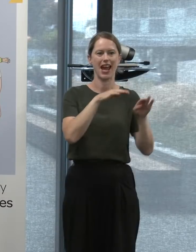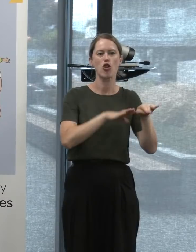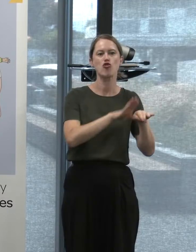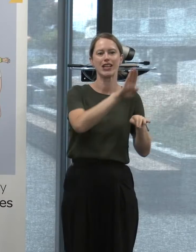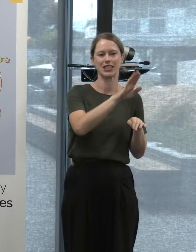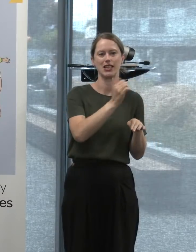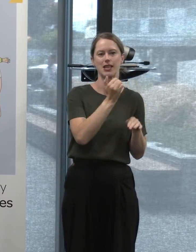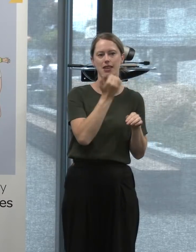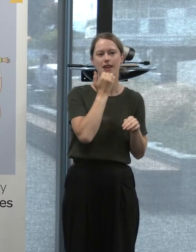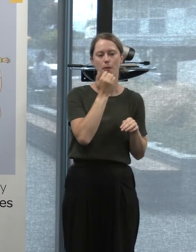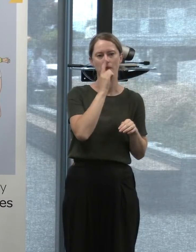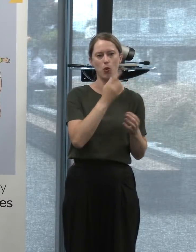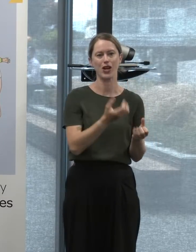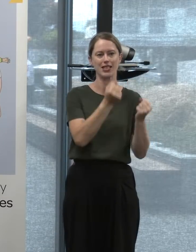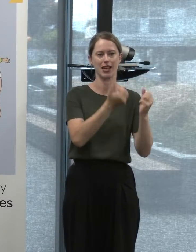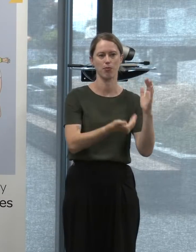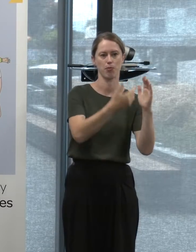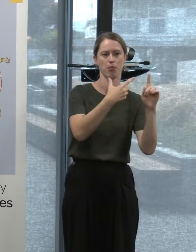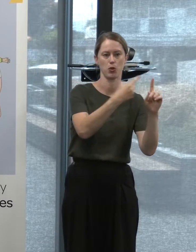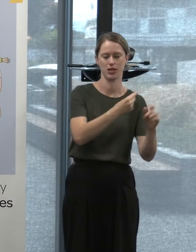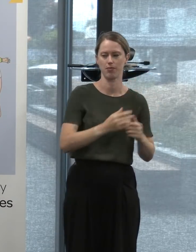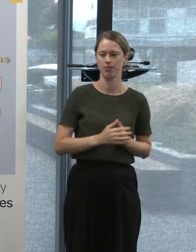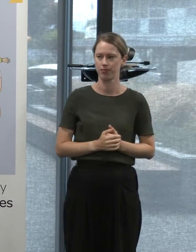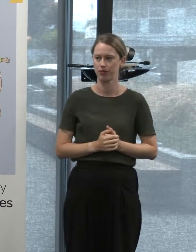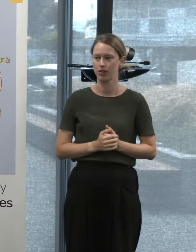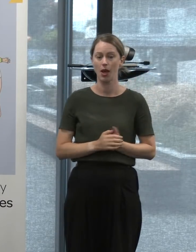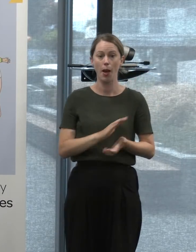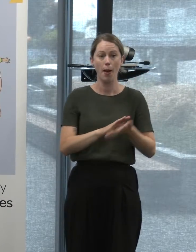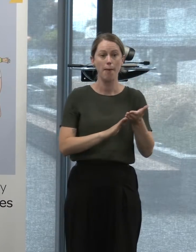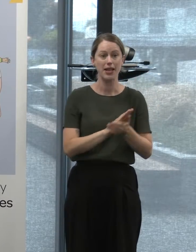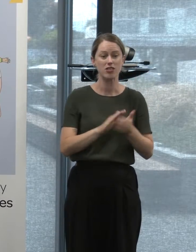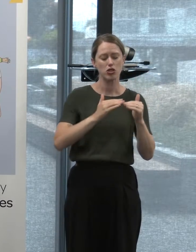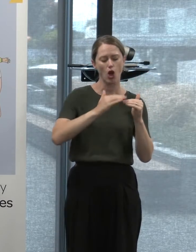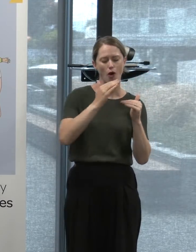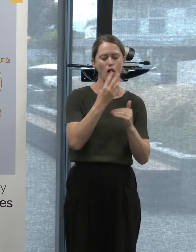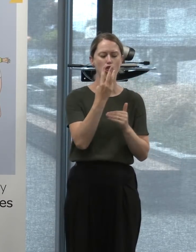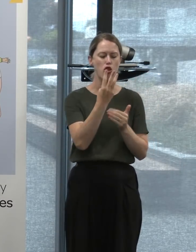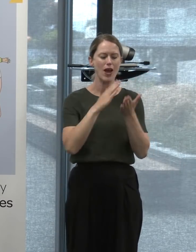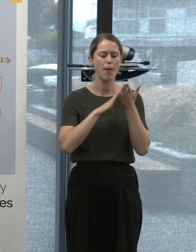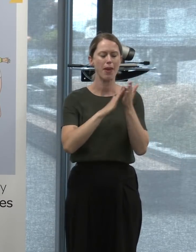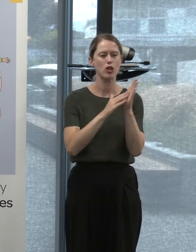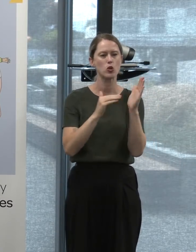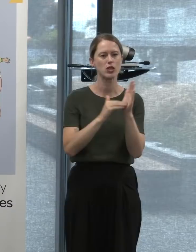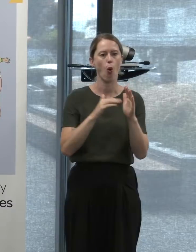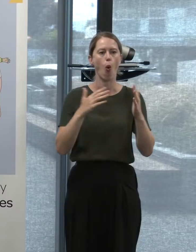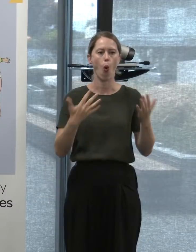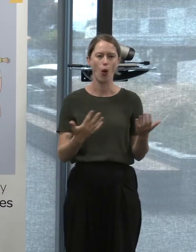An additional 52,000 pacific people will be eligible representing a 47% increase.